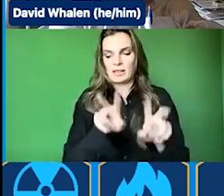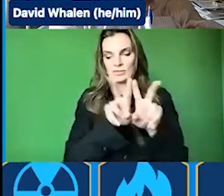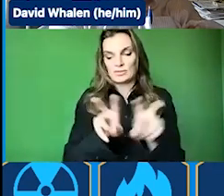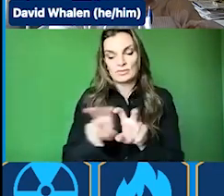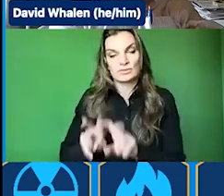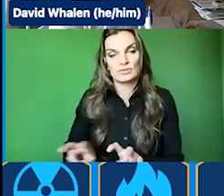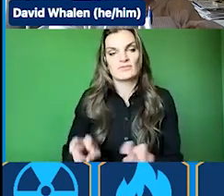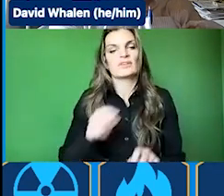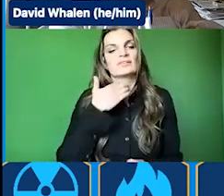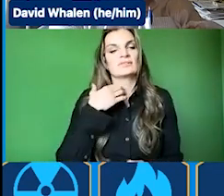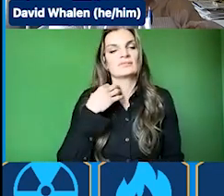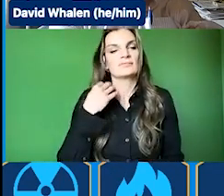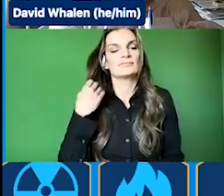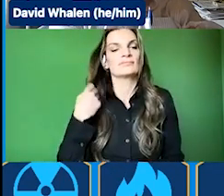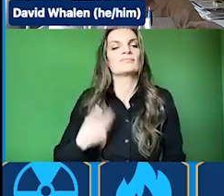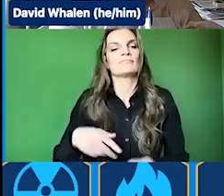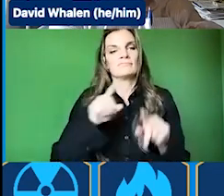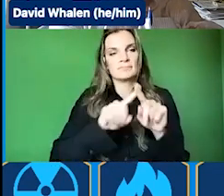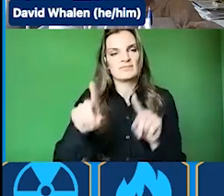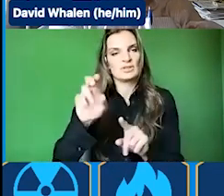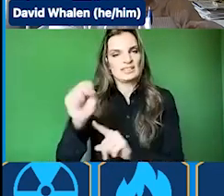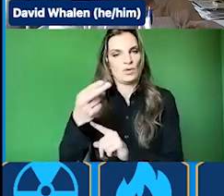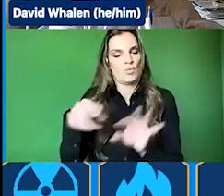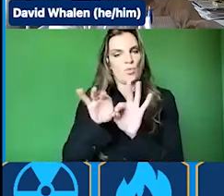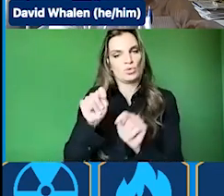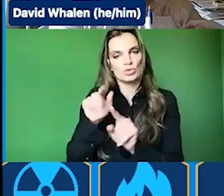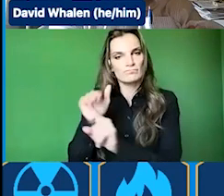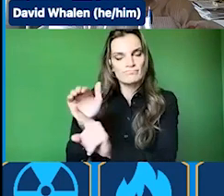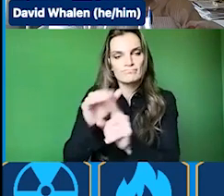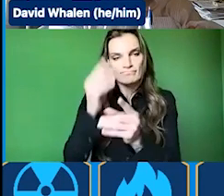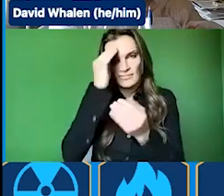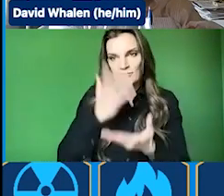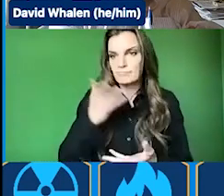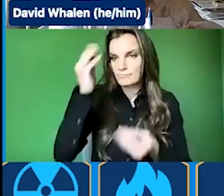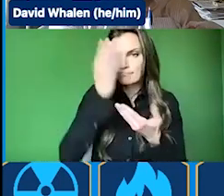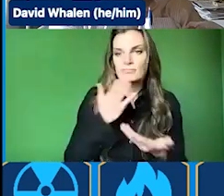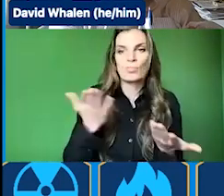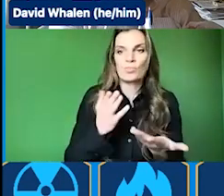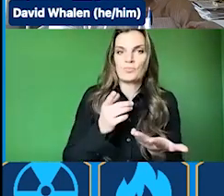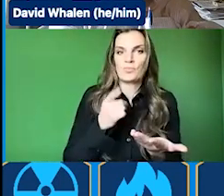from various stakeholders trying to work to identify what are those key decisions making